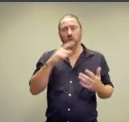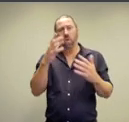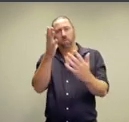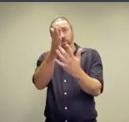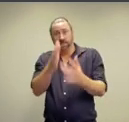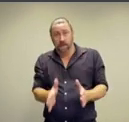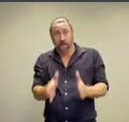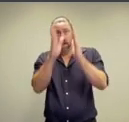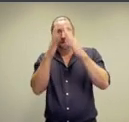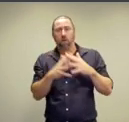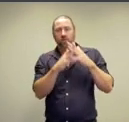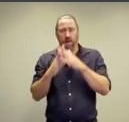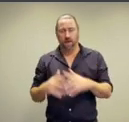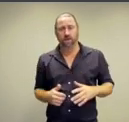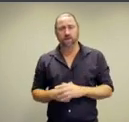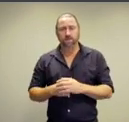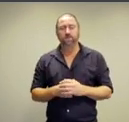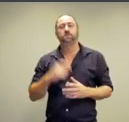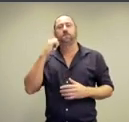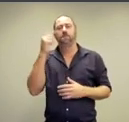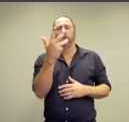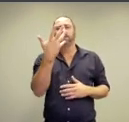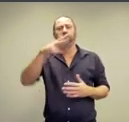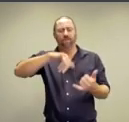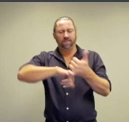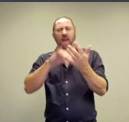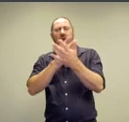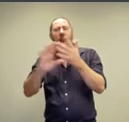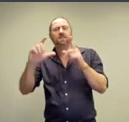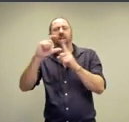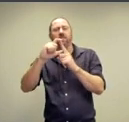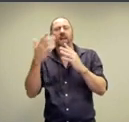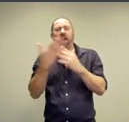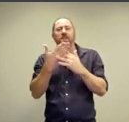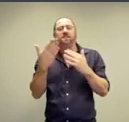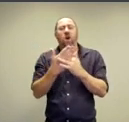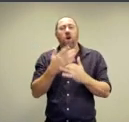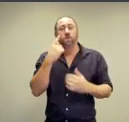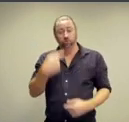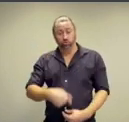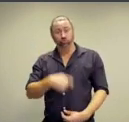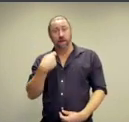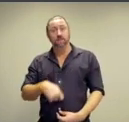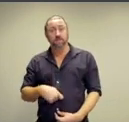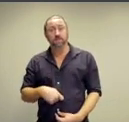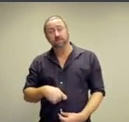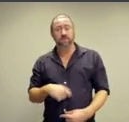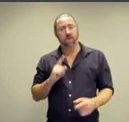throughout middle America. As we can see here in some of these early 1950s Harley Davidson ads,